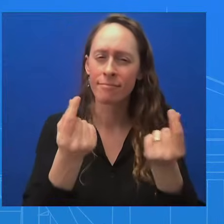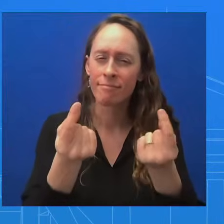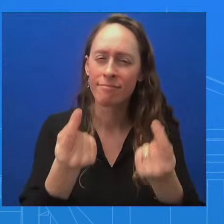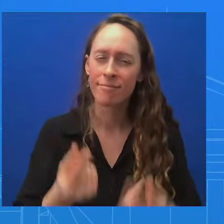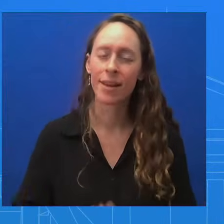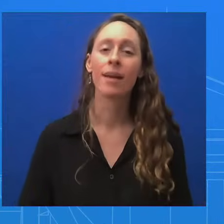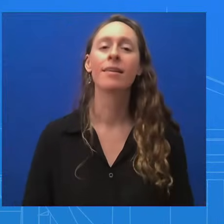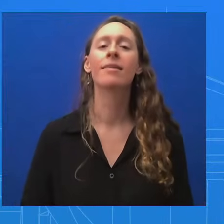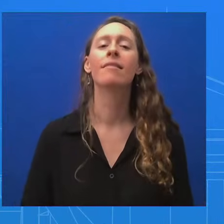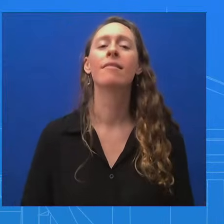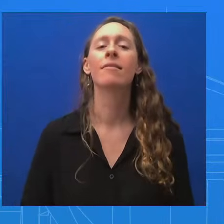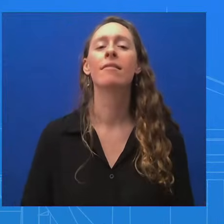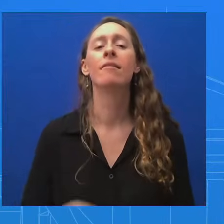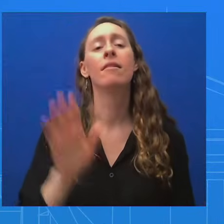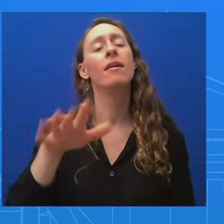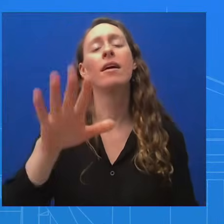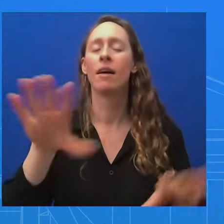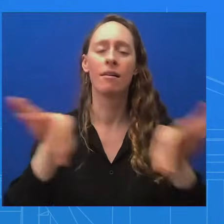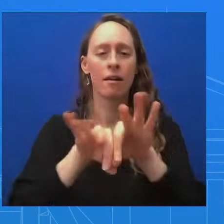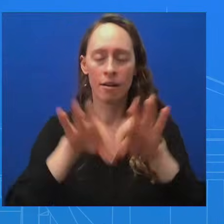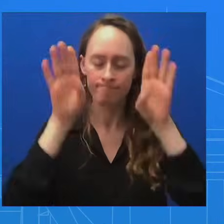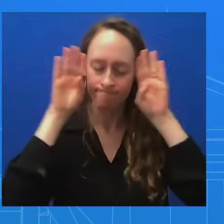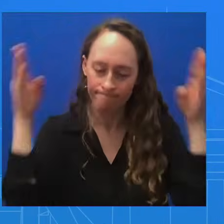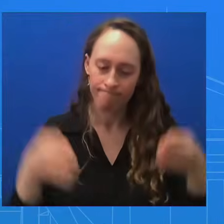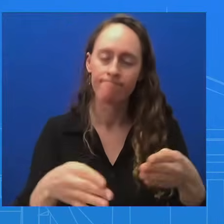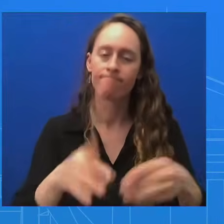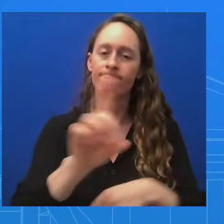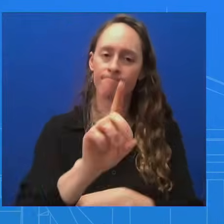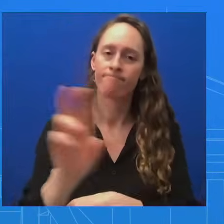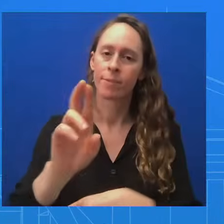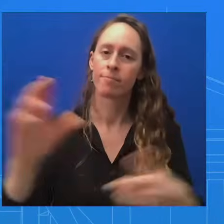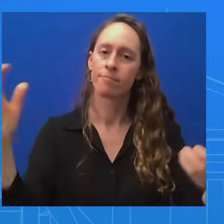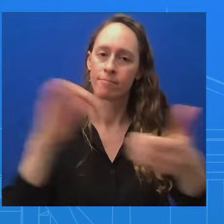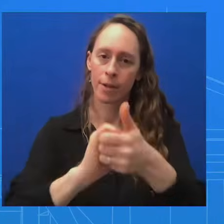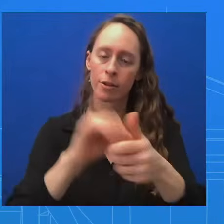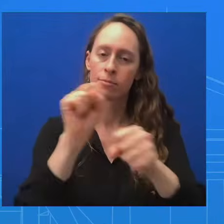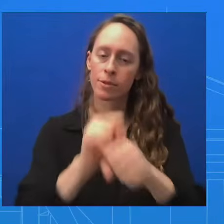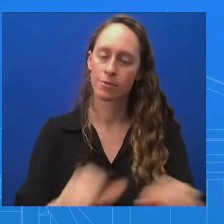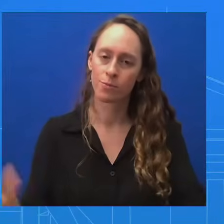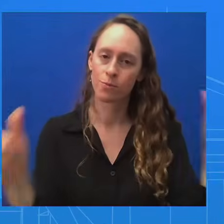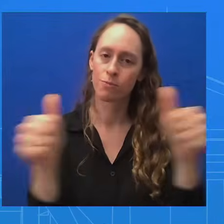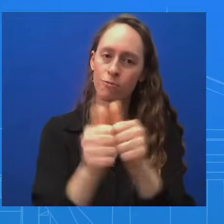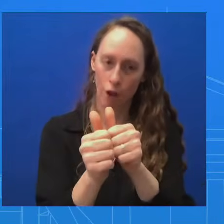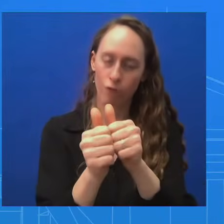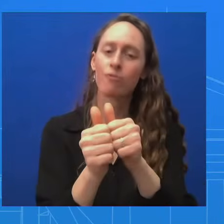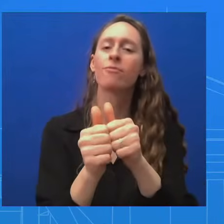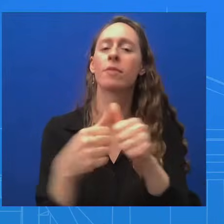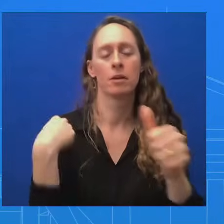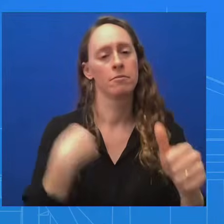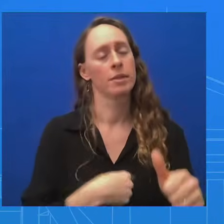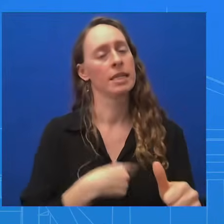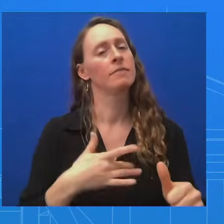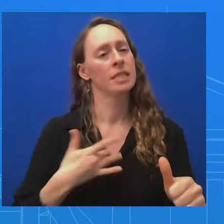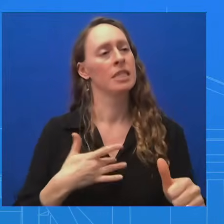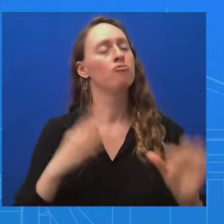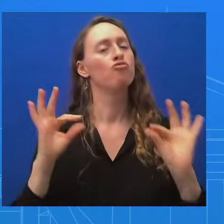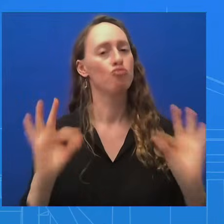And we are encouraged by where the conversation is going. We are -- we are -- we believe there has been progress.